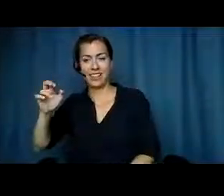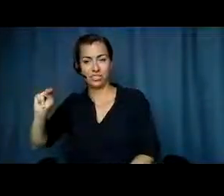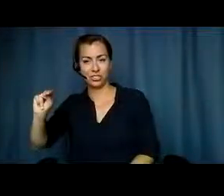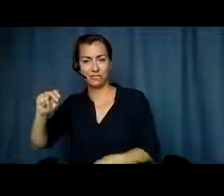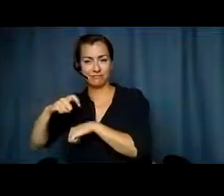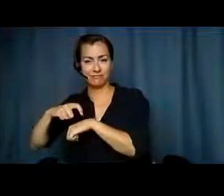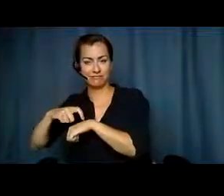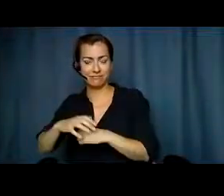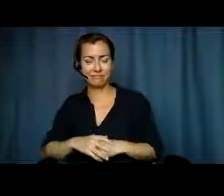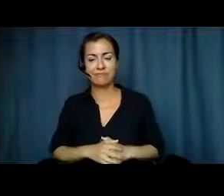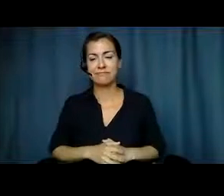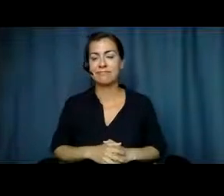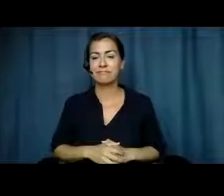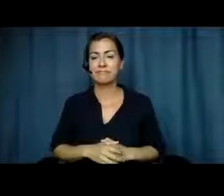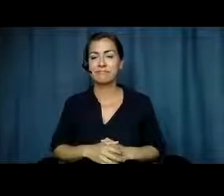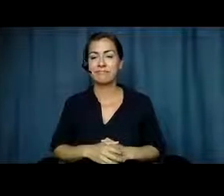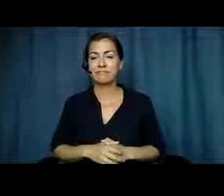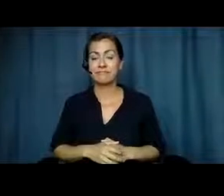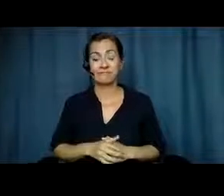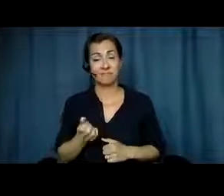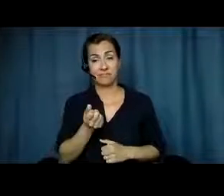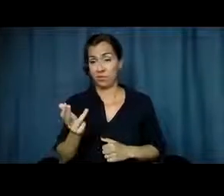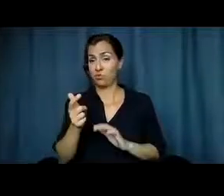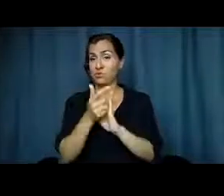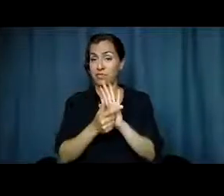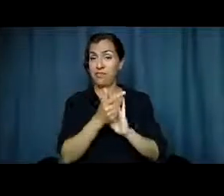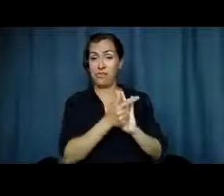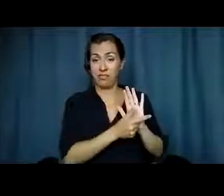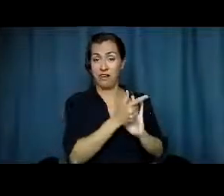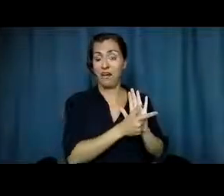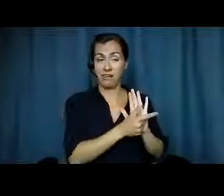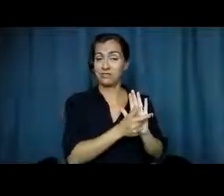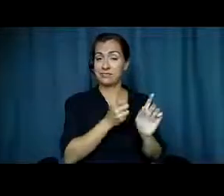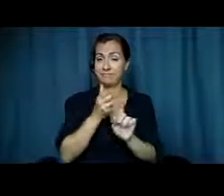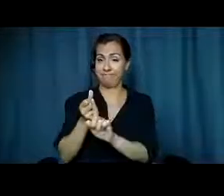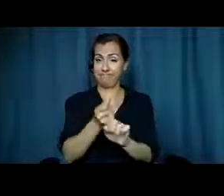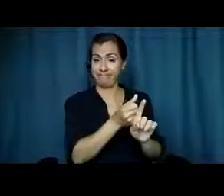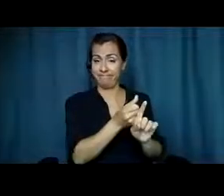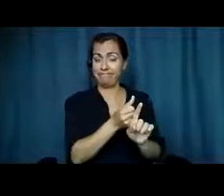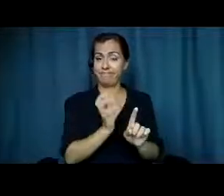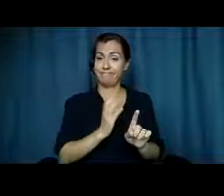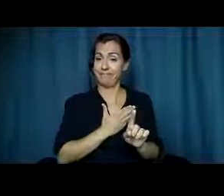And, we haven't eradicated the barriers to voting for people with